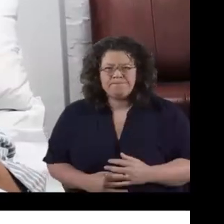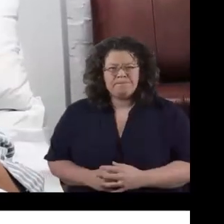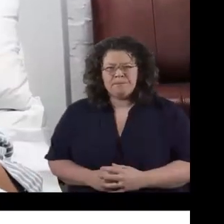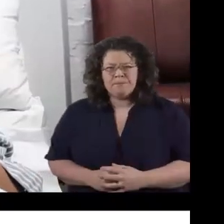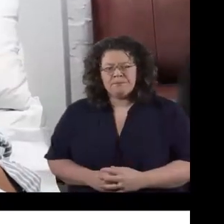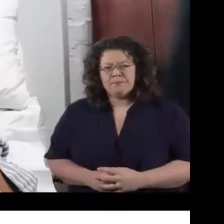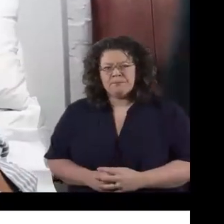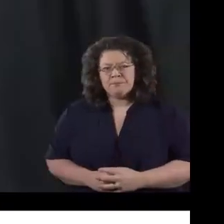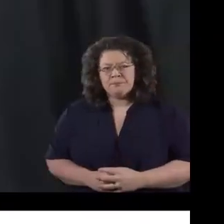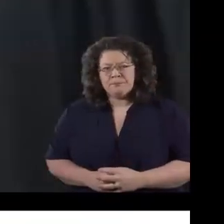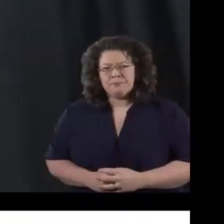Listen to do never listen.